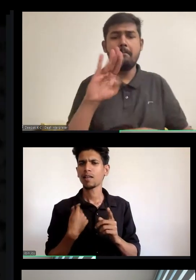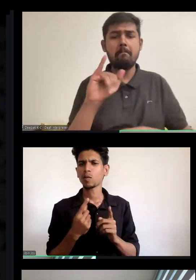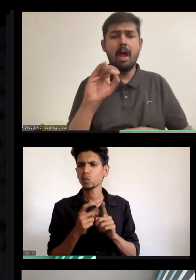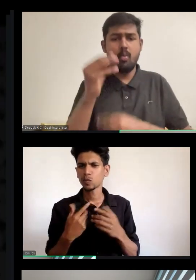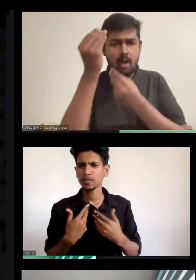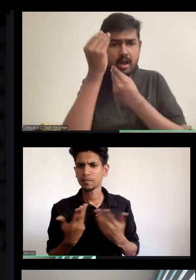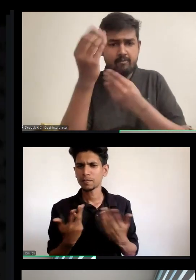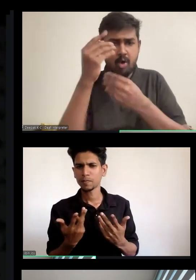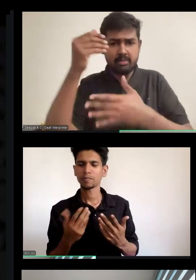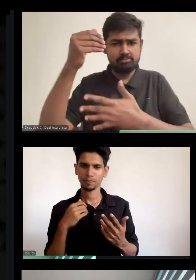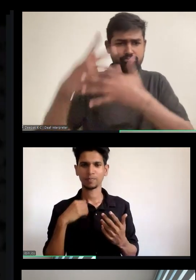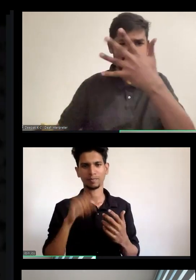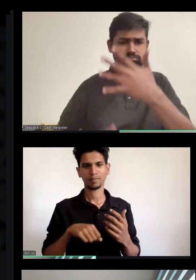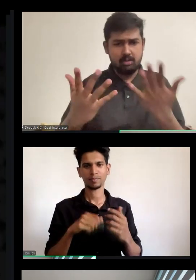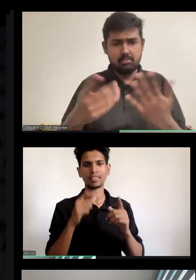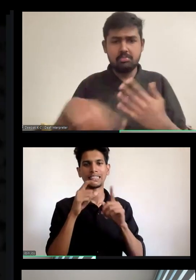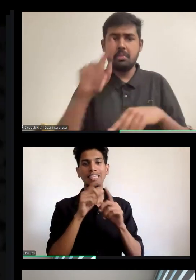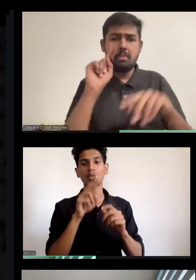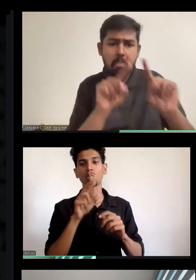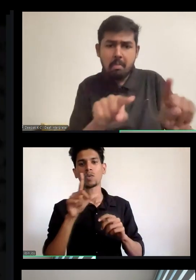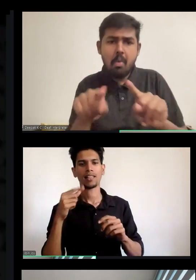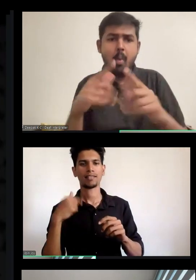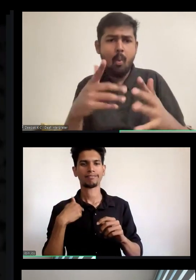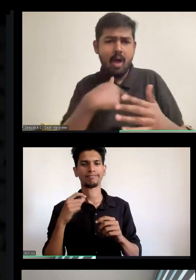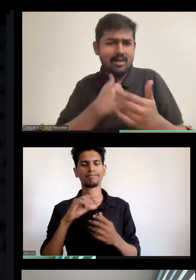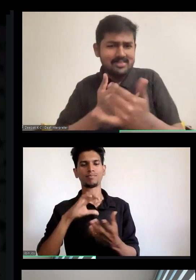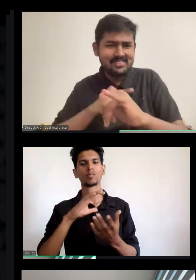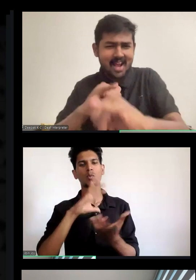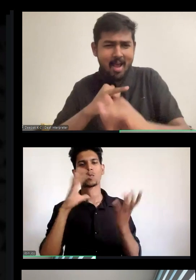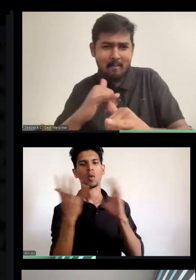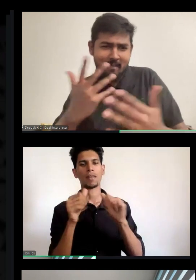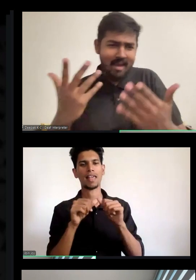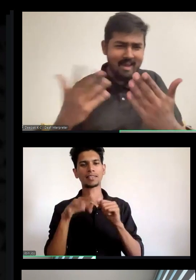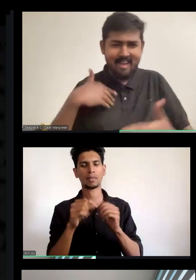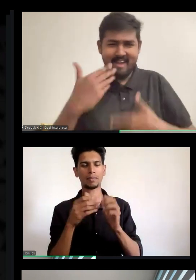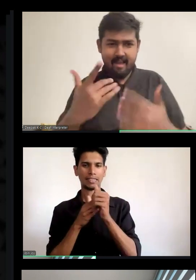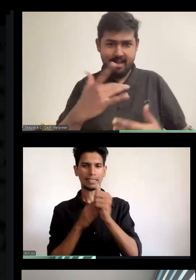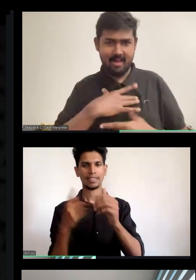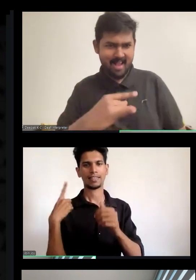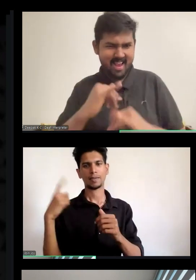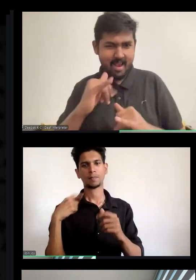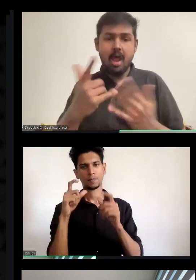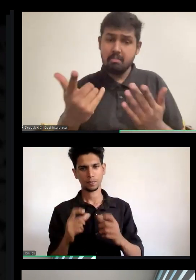And D2L is a learning technology company based in Canada. We have global operations.